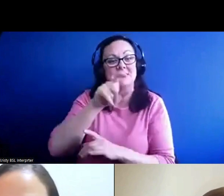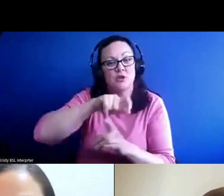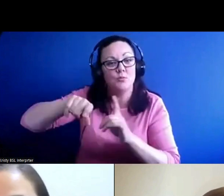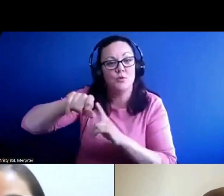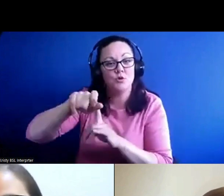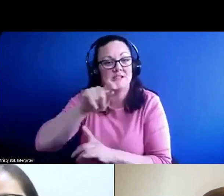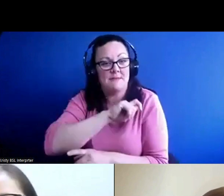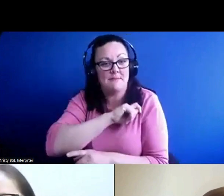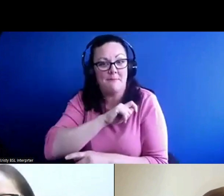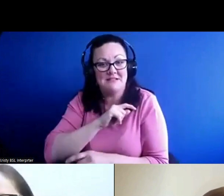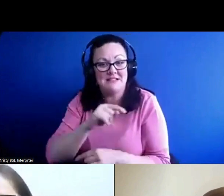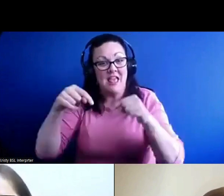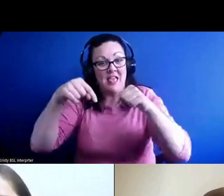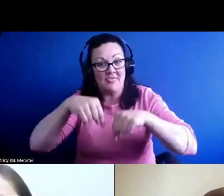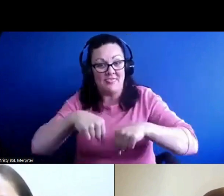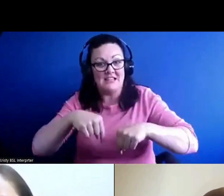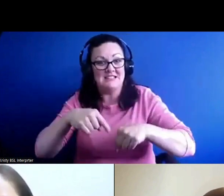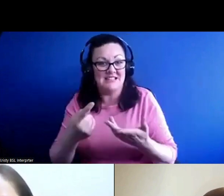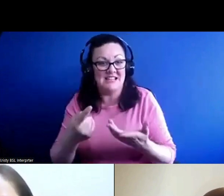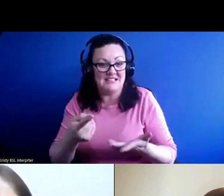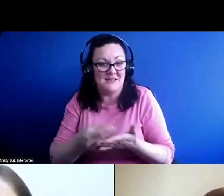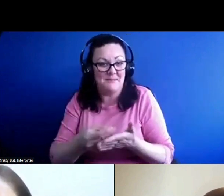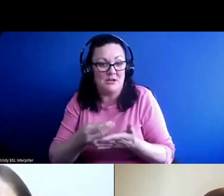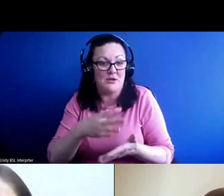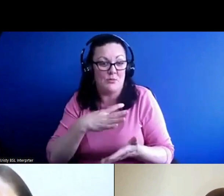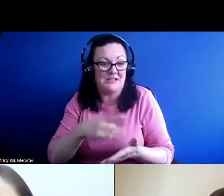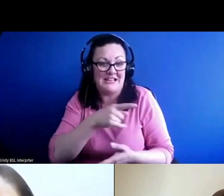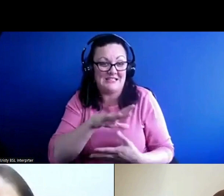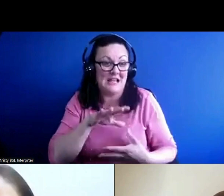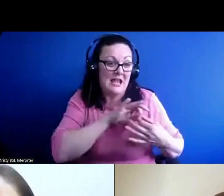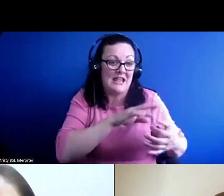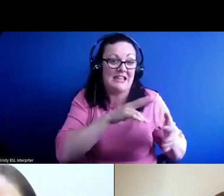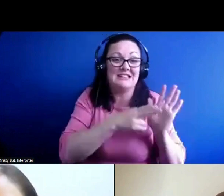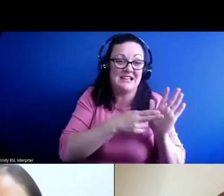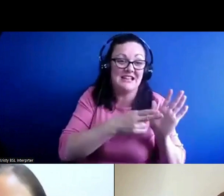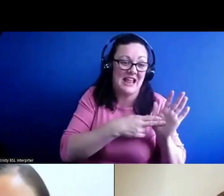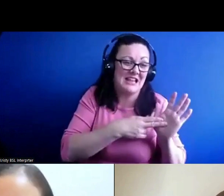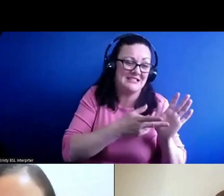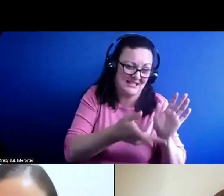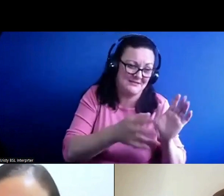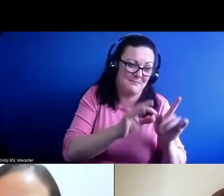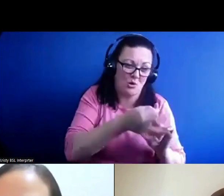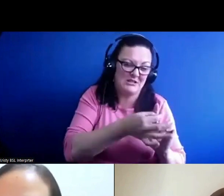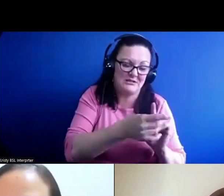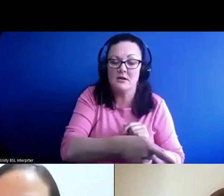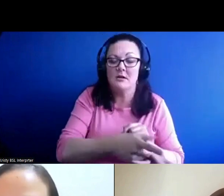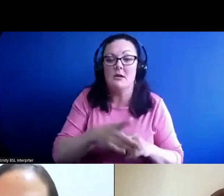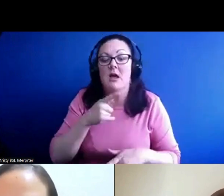amount of money, to Nancy's point, we would need to do the data collection and then it would incorporate that into